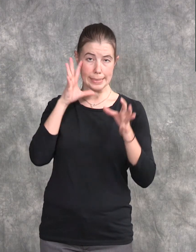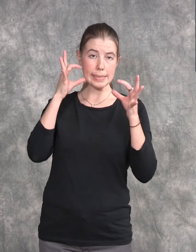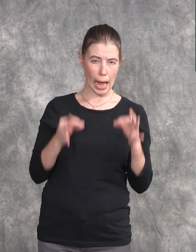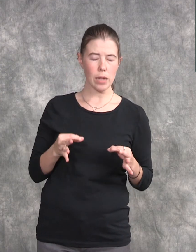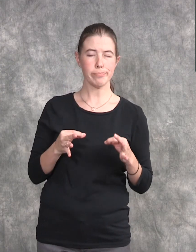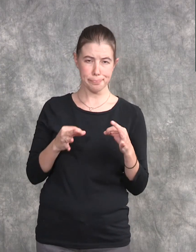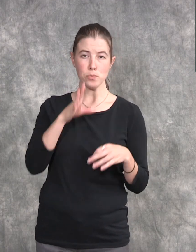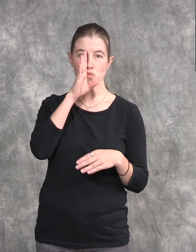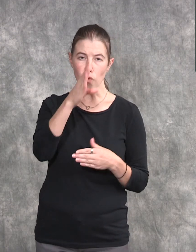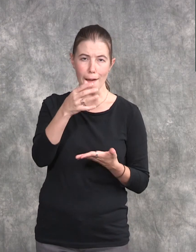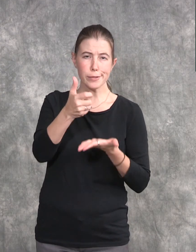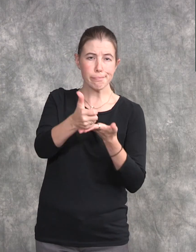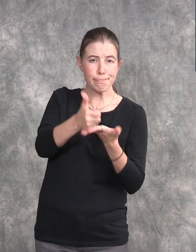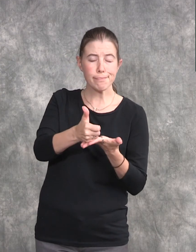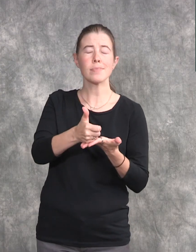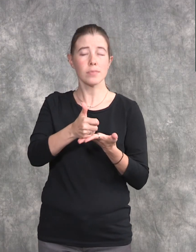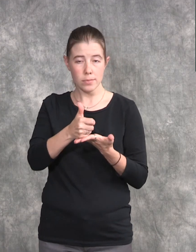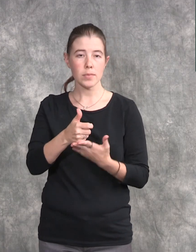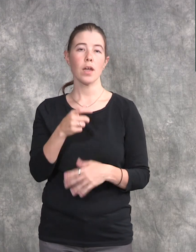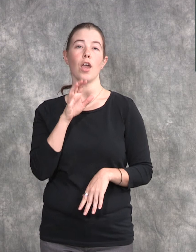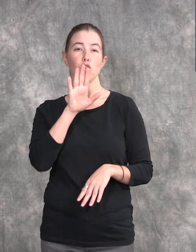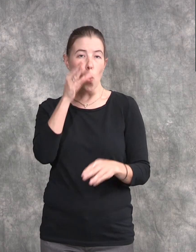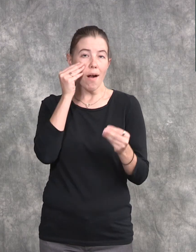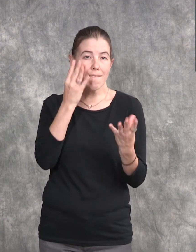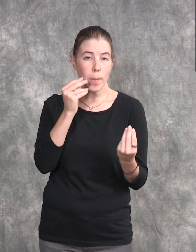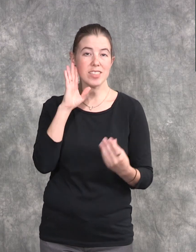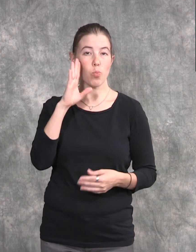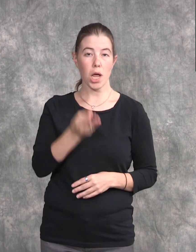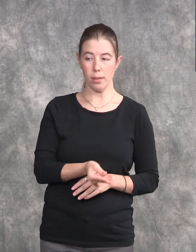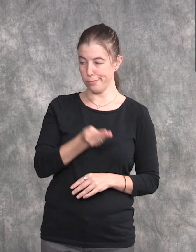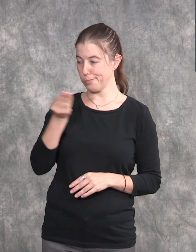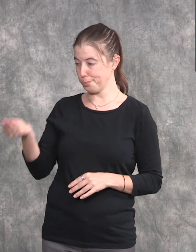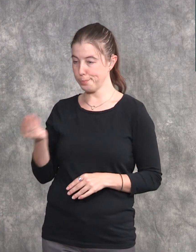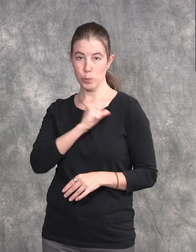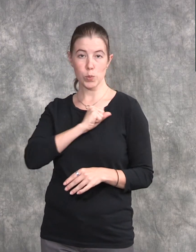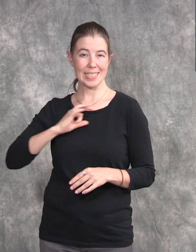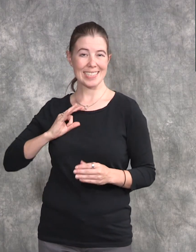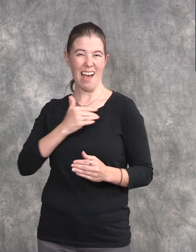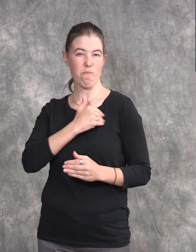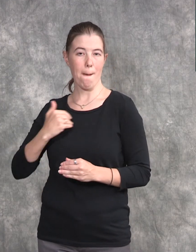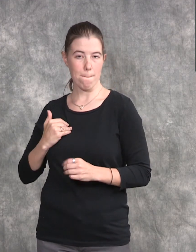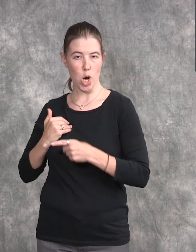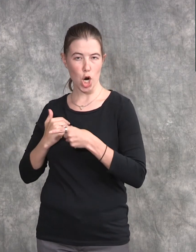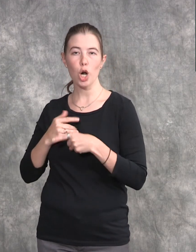If we decide to provide direct assistance, your information will be given to a staff